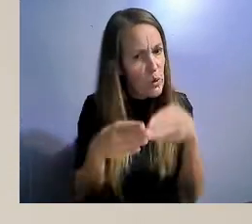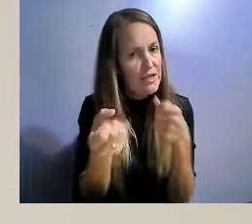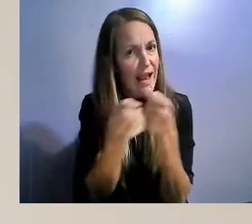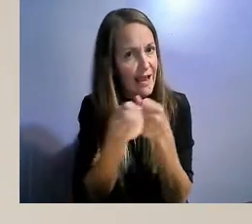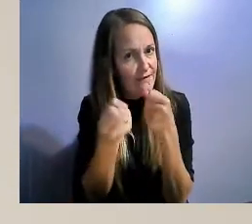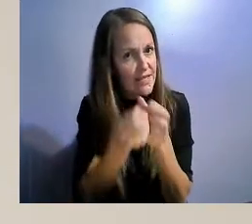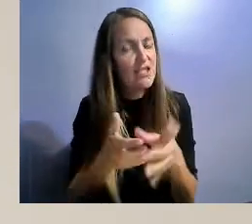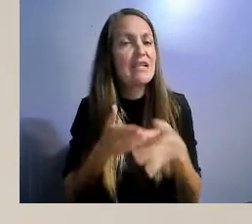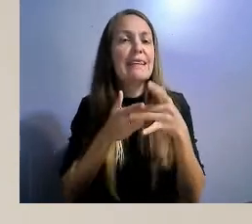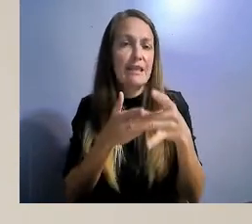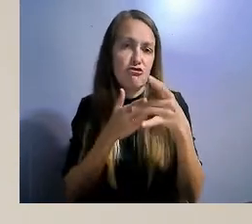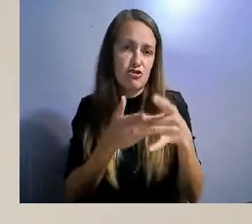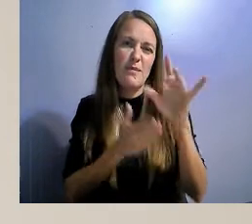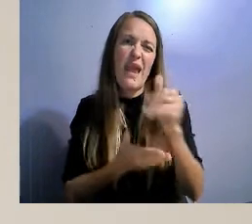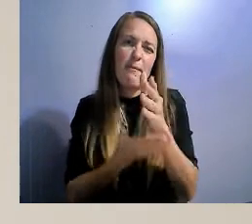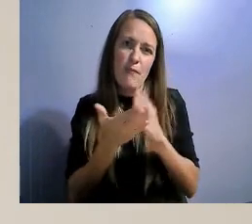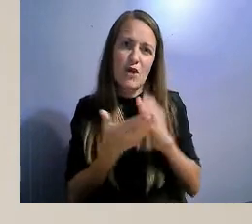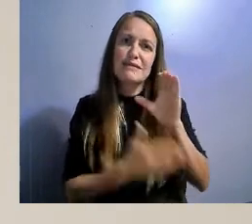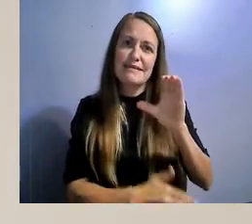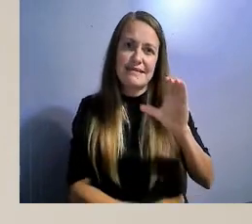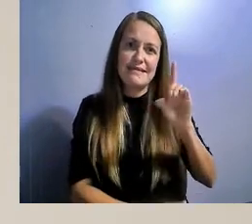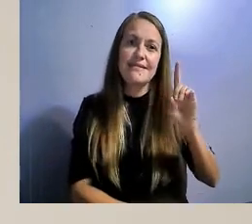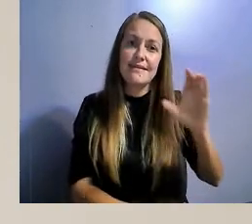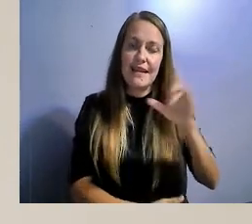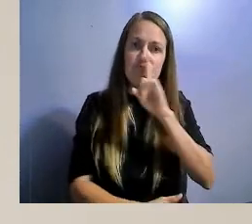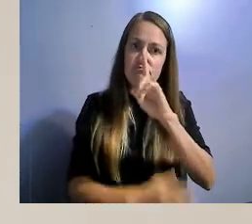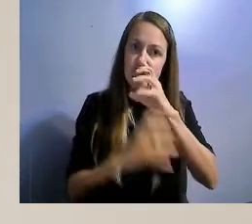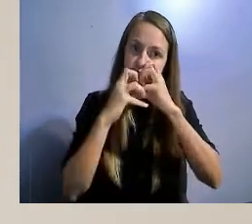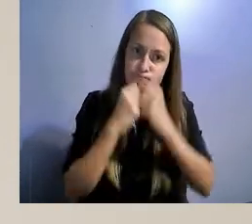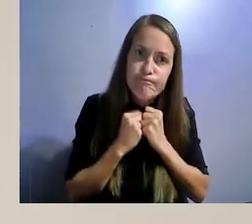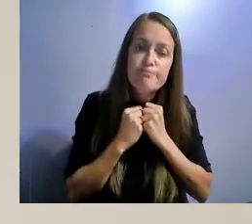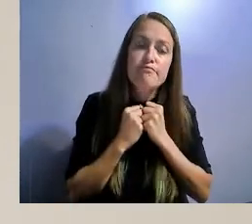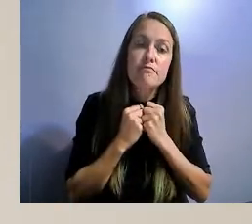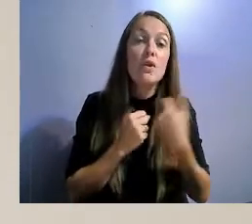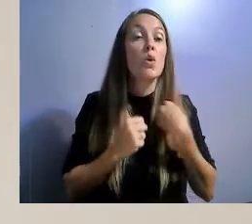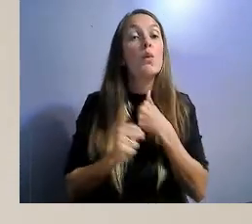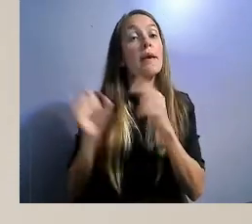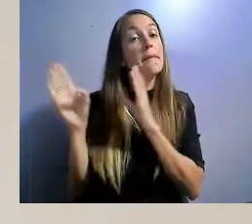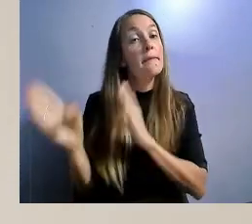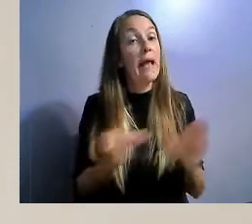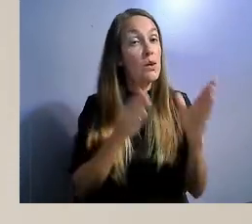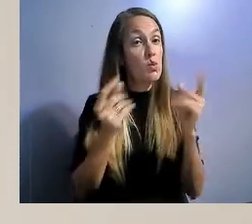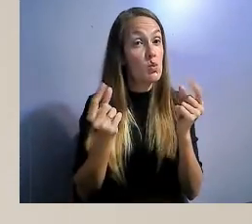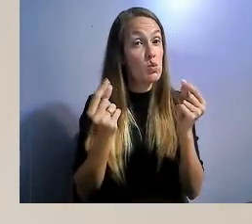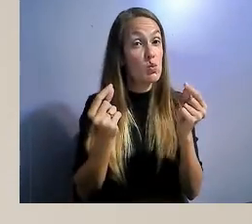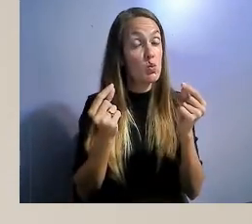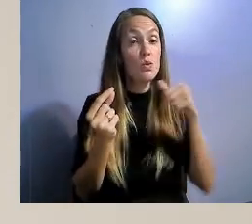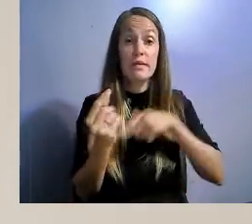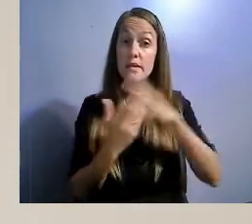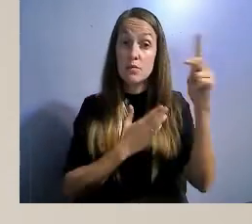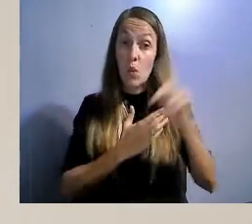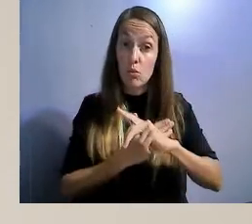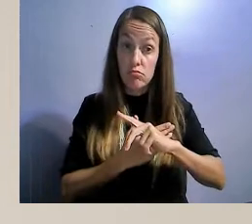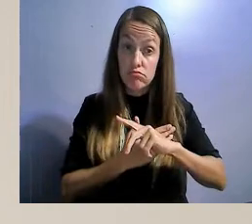What we plan to do with this program is to really activate our young community.